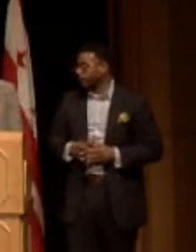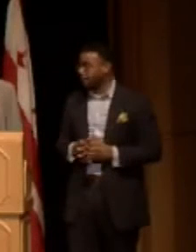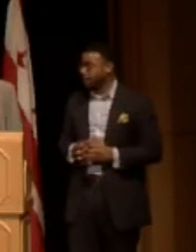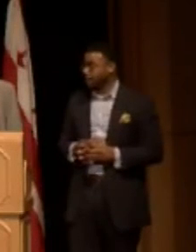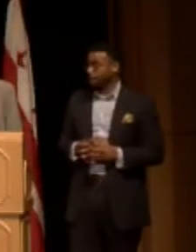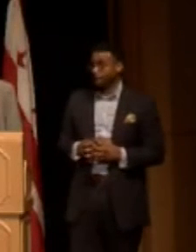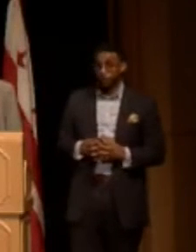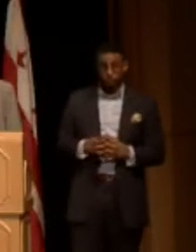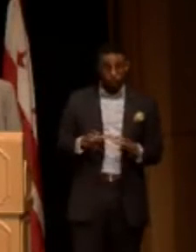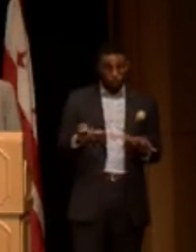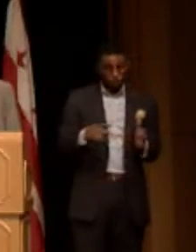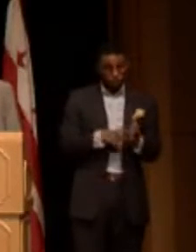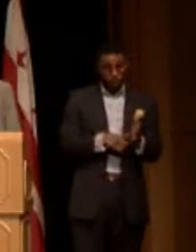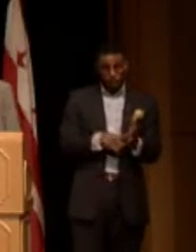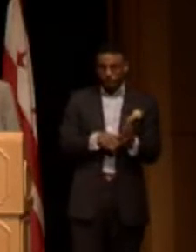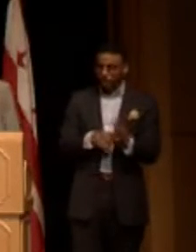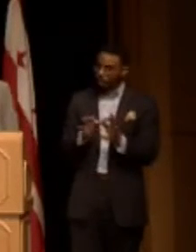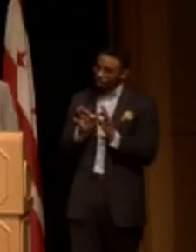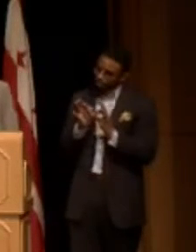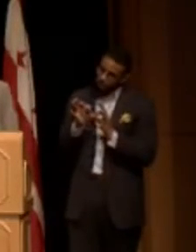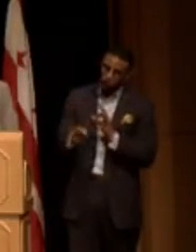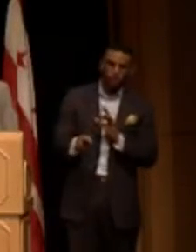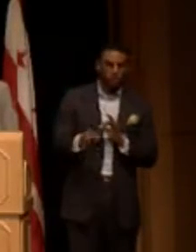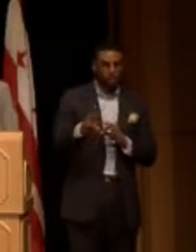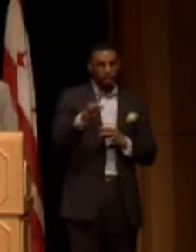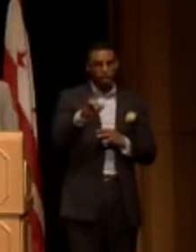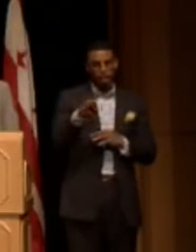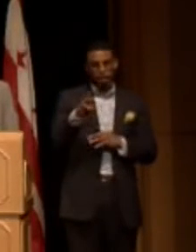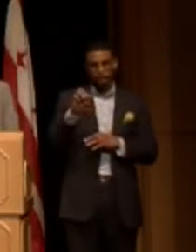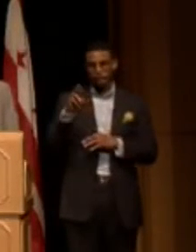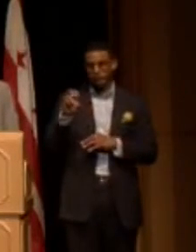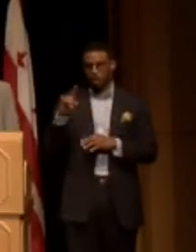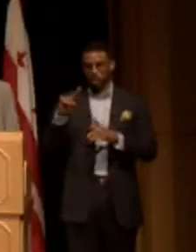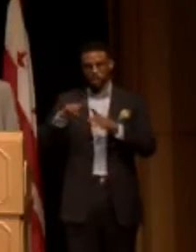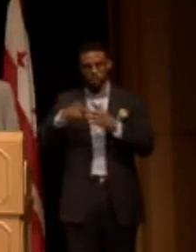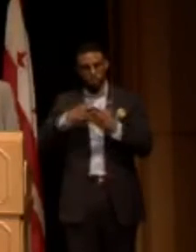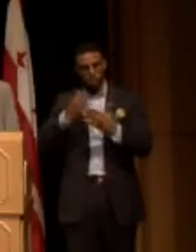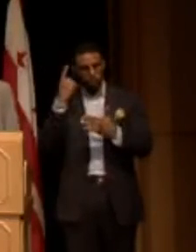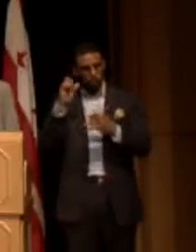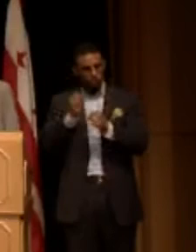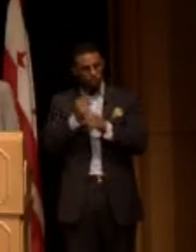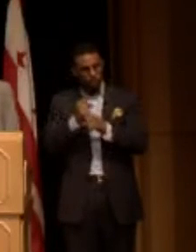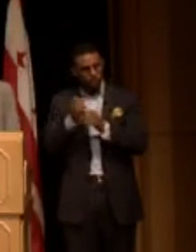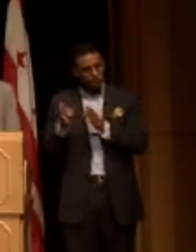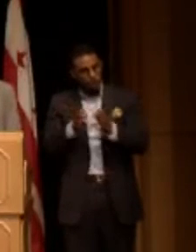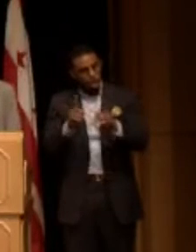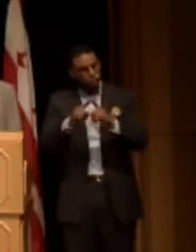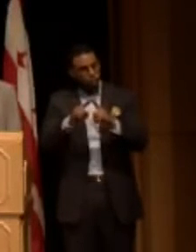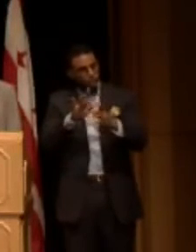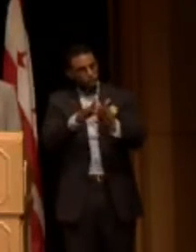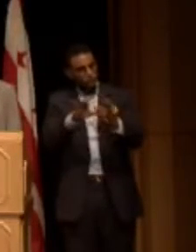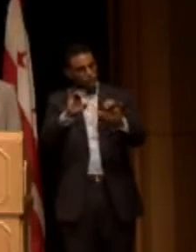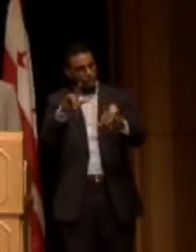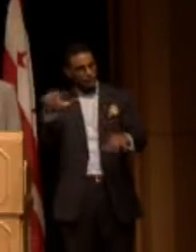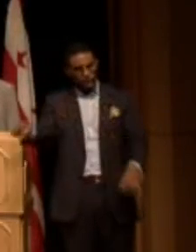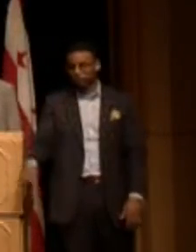AND IN DOING SO, IT FURTHERS MAYOR BOWSER'S INITIATIVES OF CREATING PATHWAYS TO THE MIDDLE CLASS.